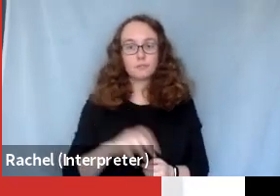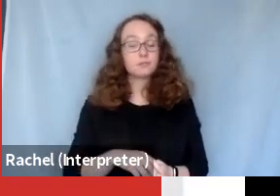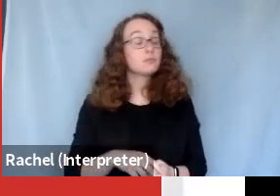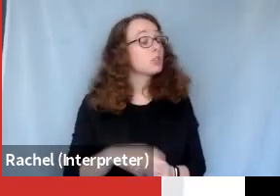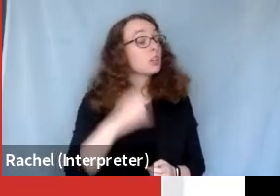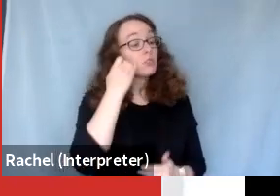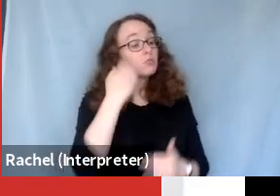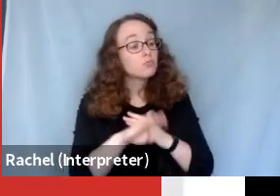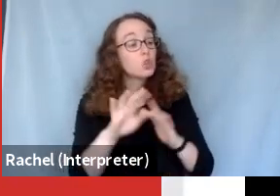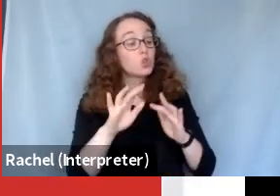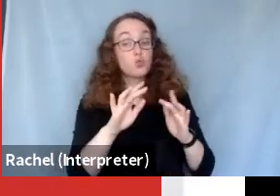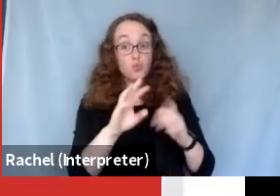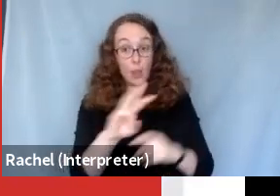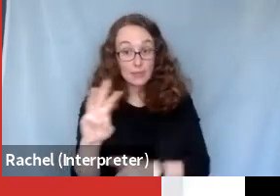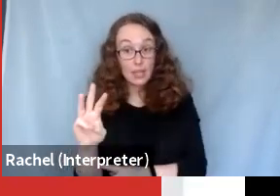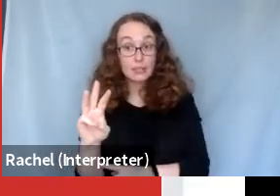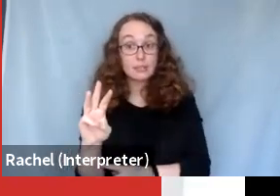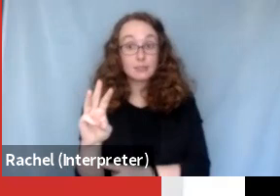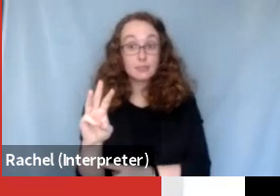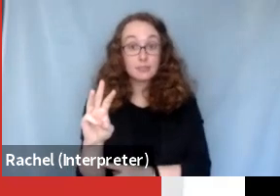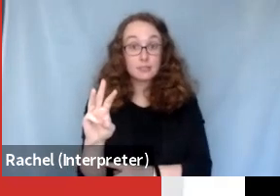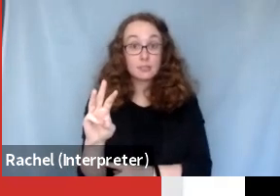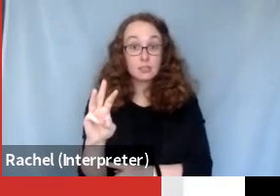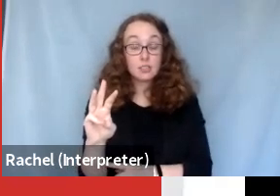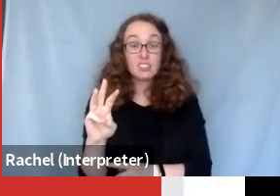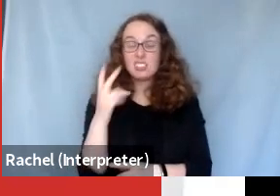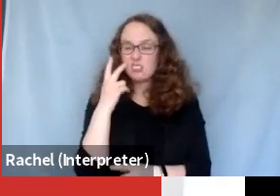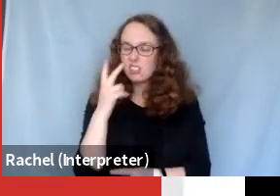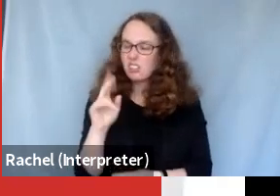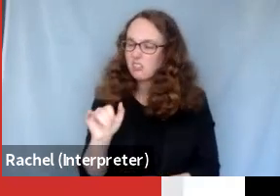and it says that the instructor hasn't adopted anything or instructor hasn't